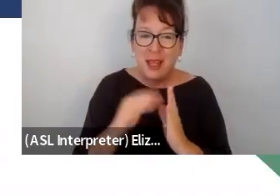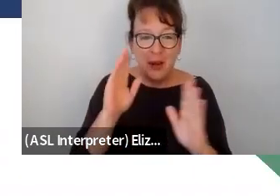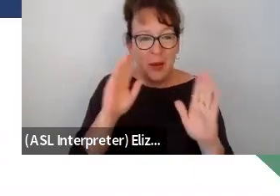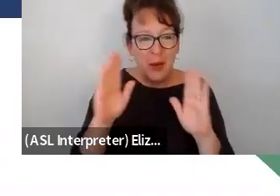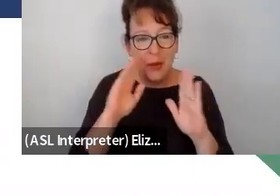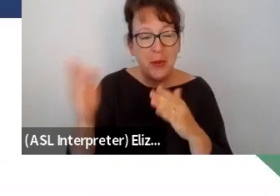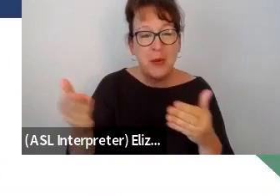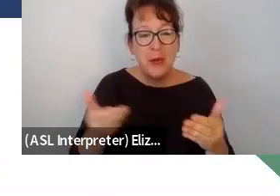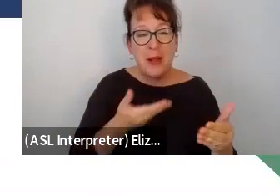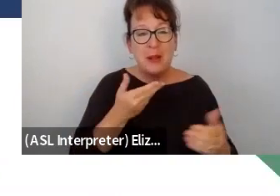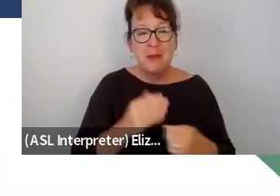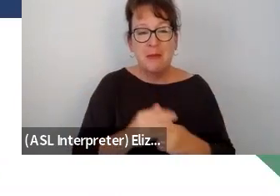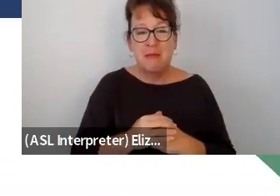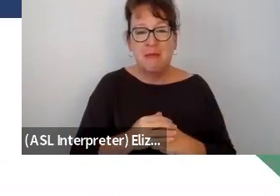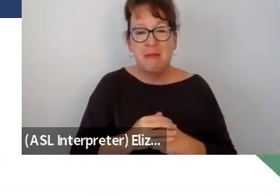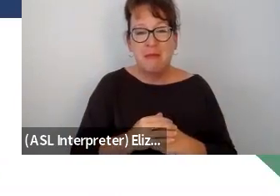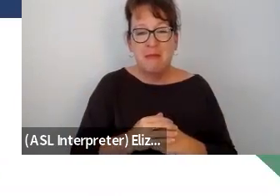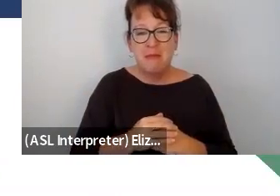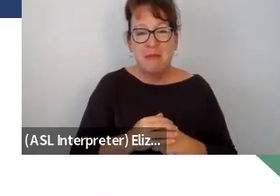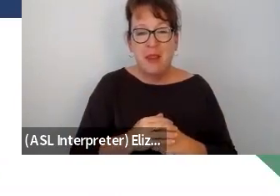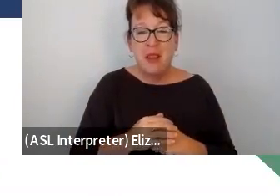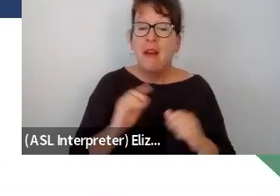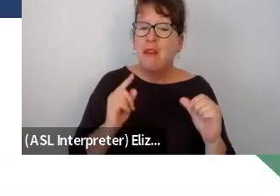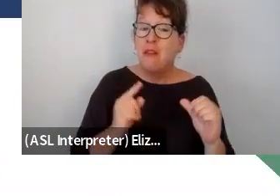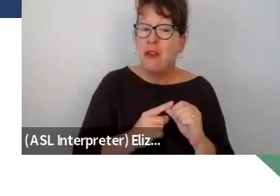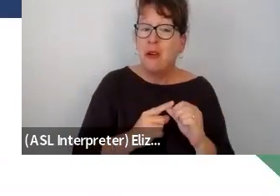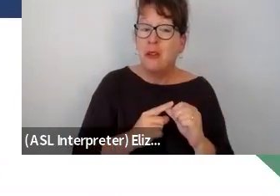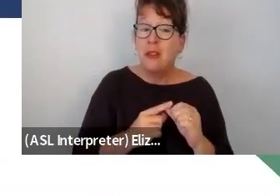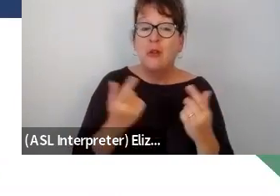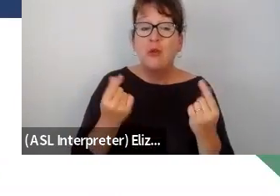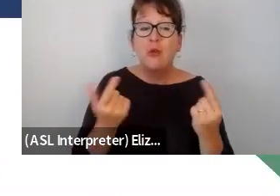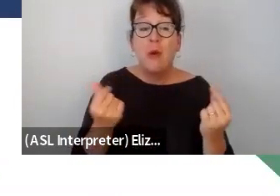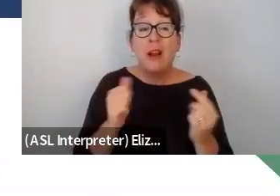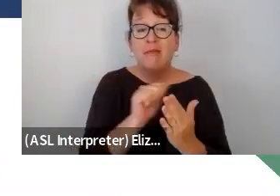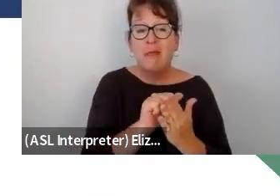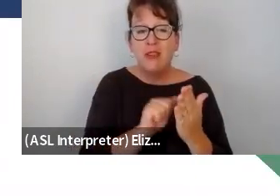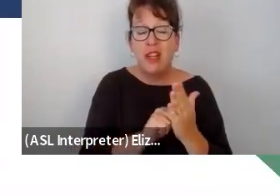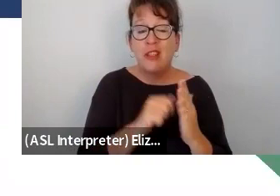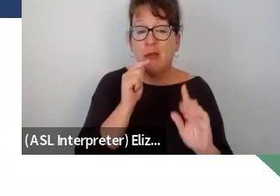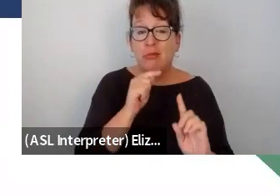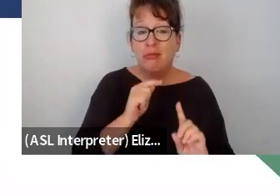tackling climate change. To maximize the benefits of this and other programs, we're collaborating